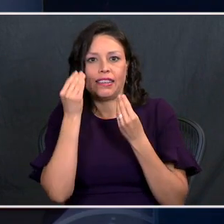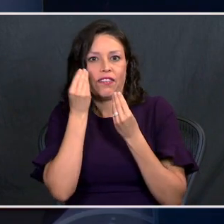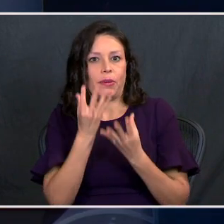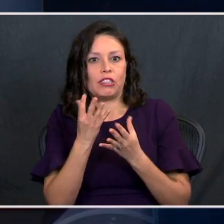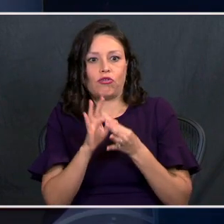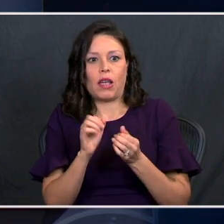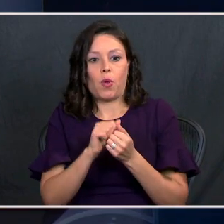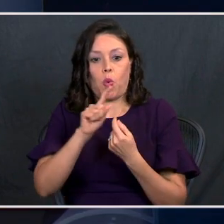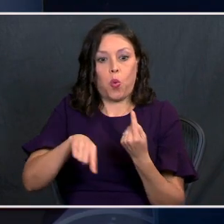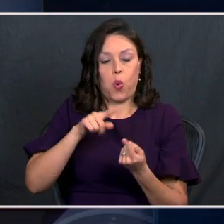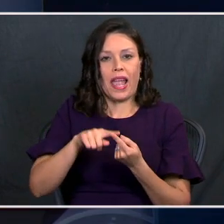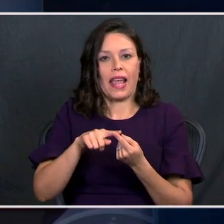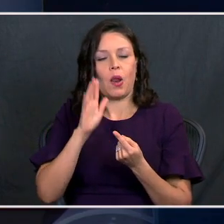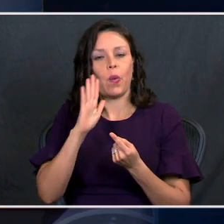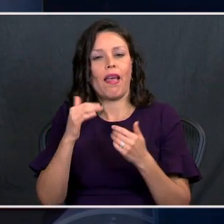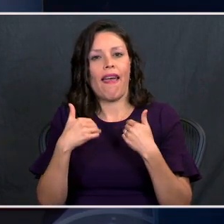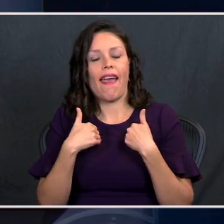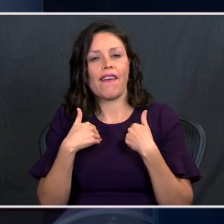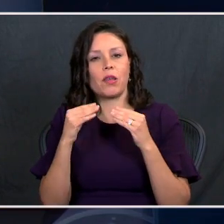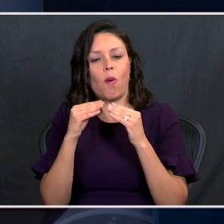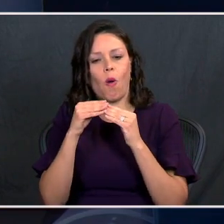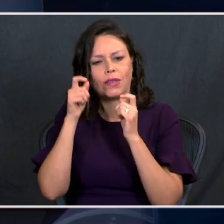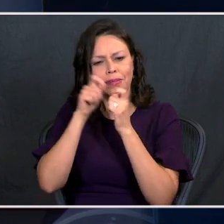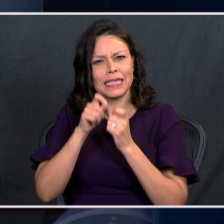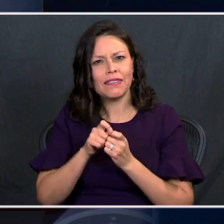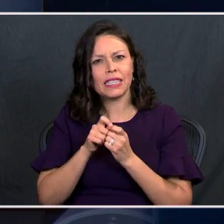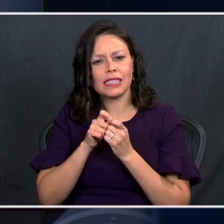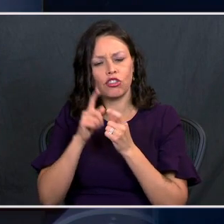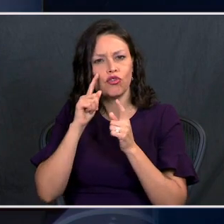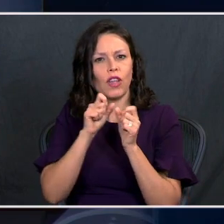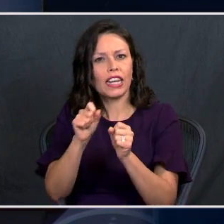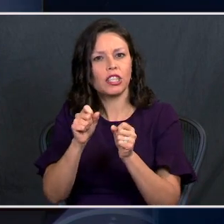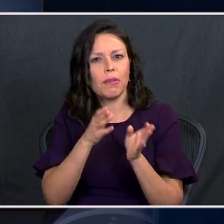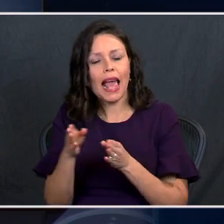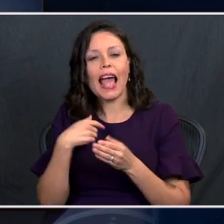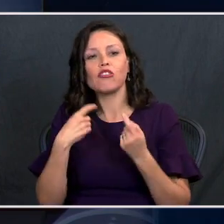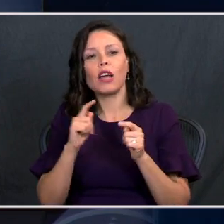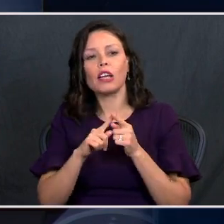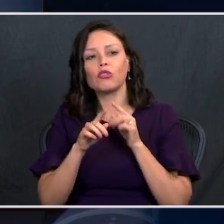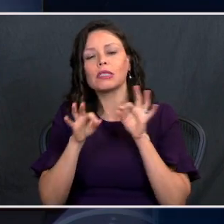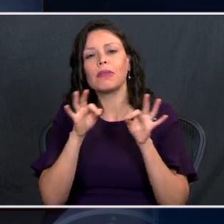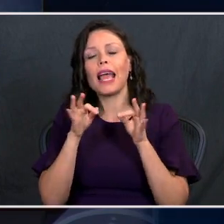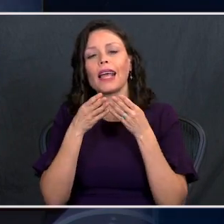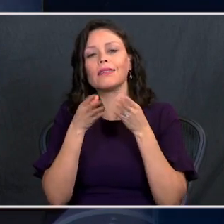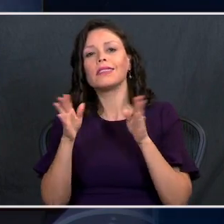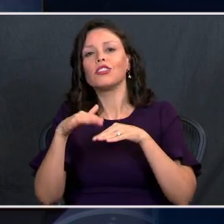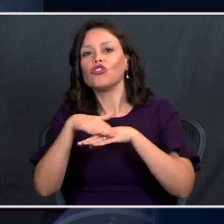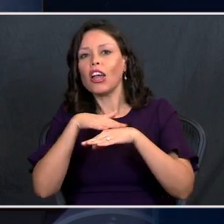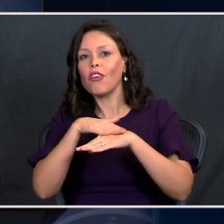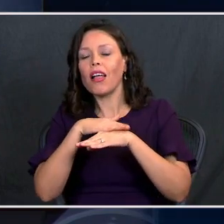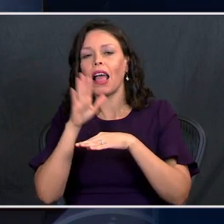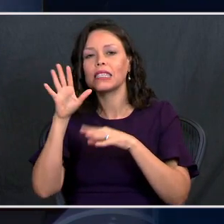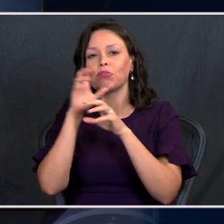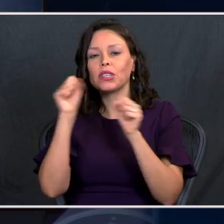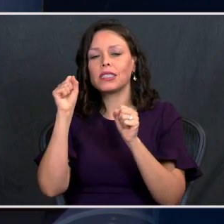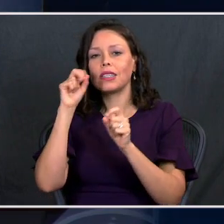when we will have more specifics on our strategy. I've tried to convey overarching -- the President's overarching approach.